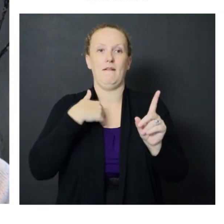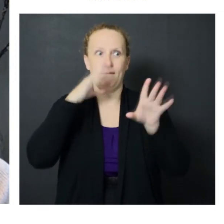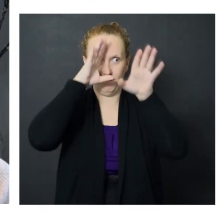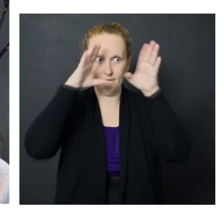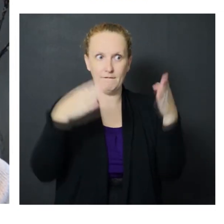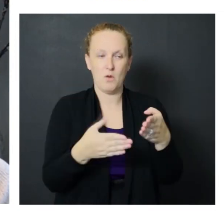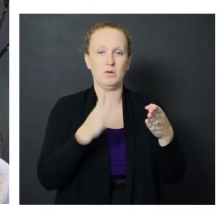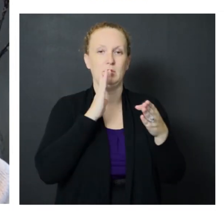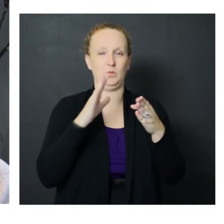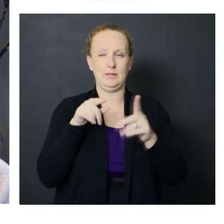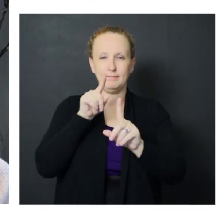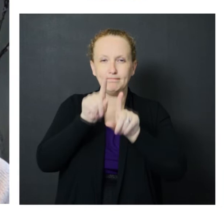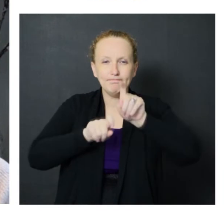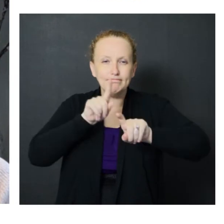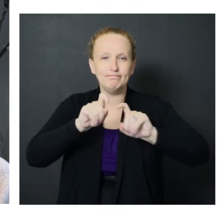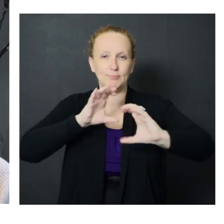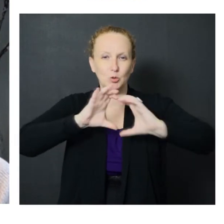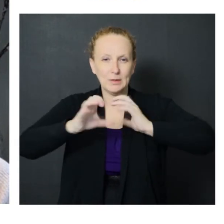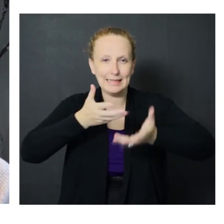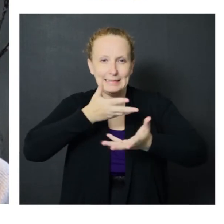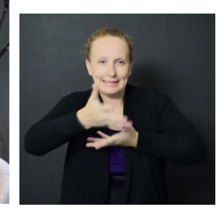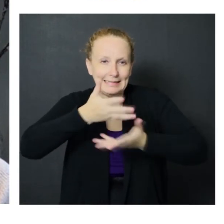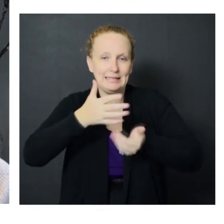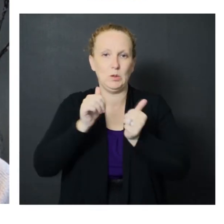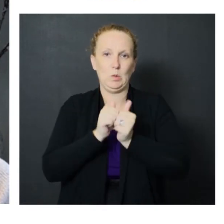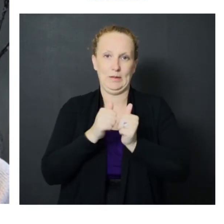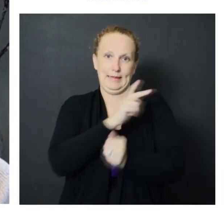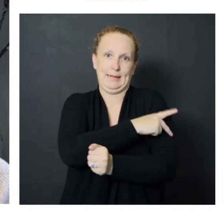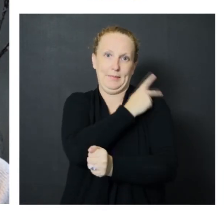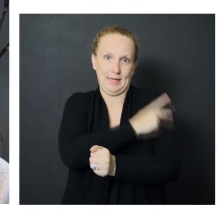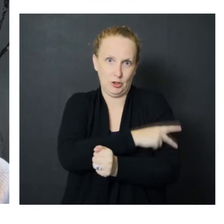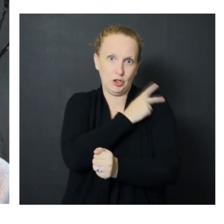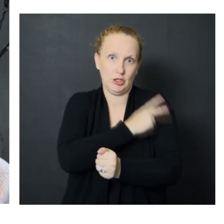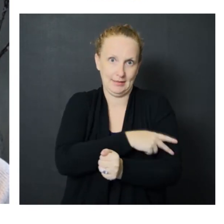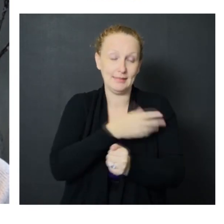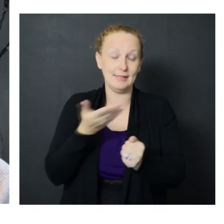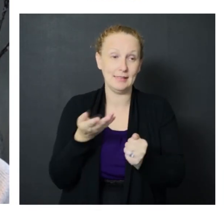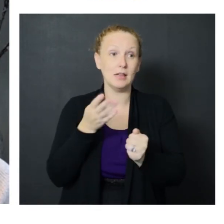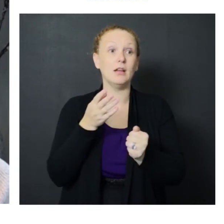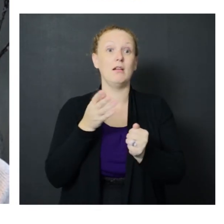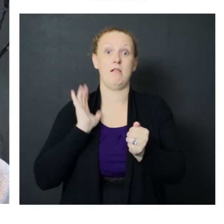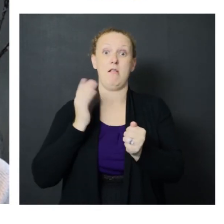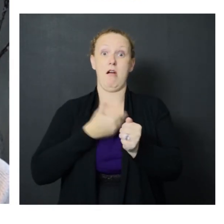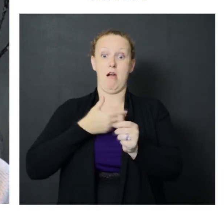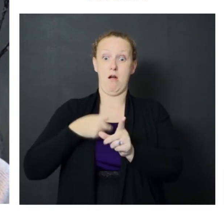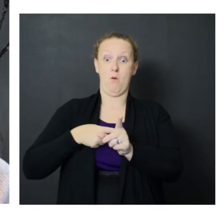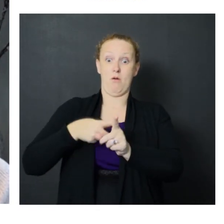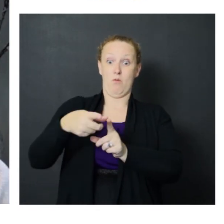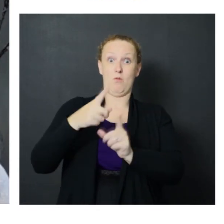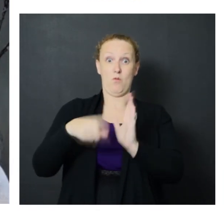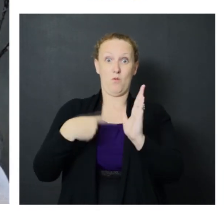and our you know professional core is communication. So the more they realize that communication is